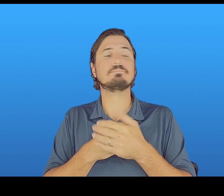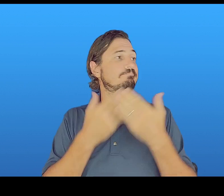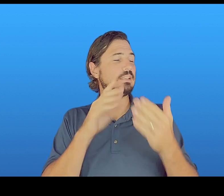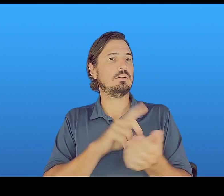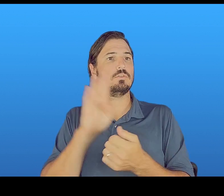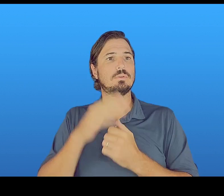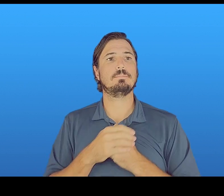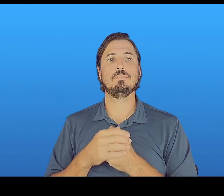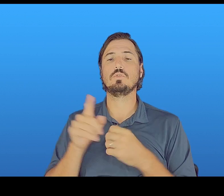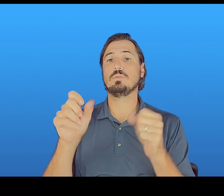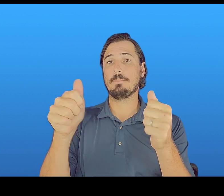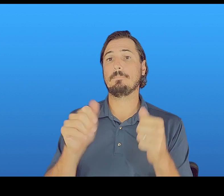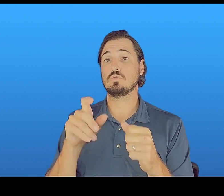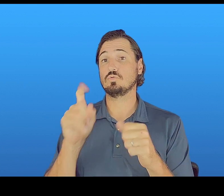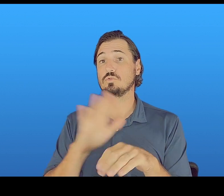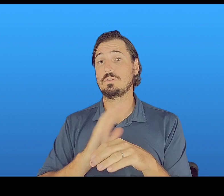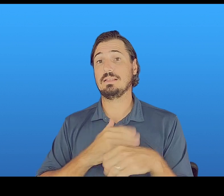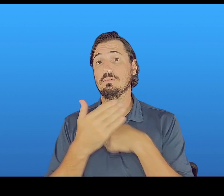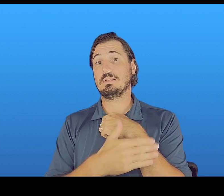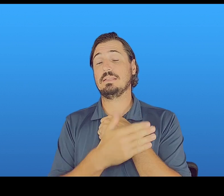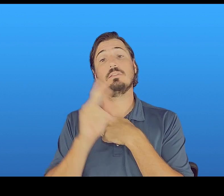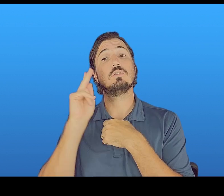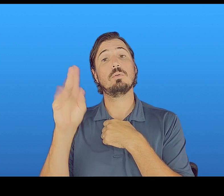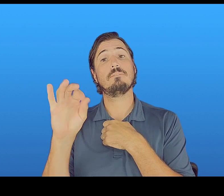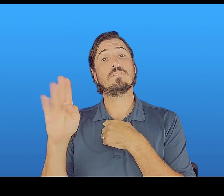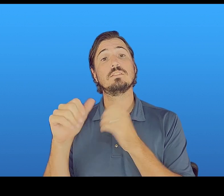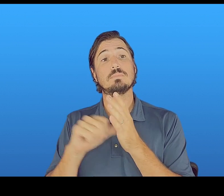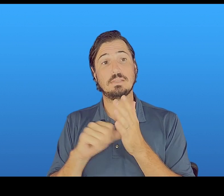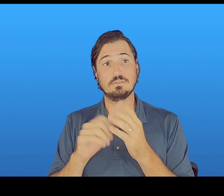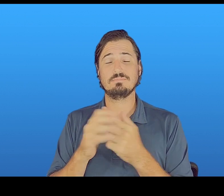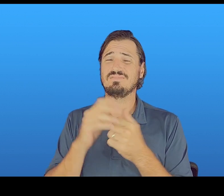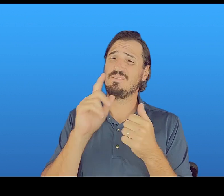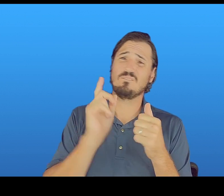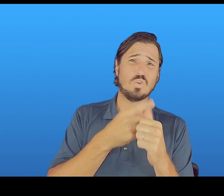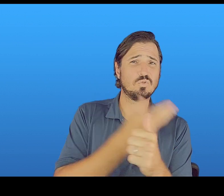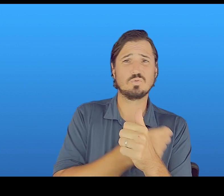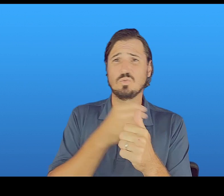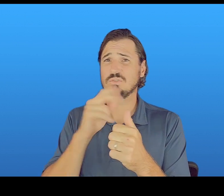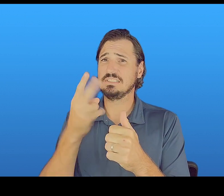Thanks Dr. B! Post your questions for Dr. B on our County of Kaua‘i Facebook page and we’ll answer more next week.